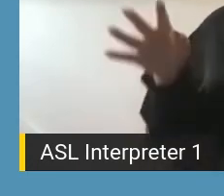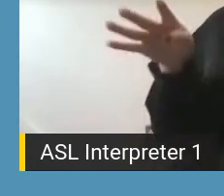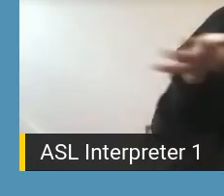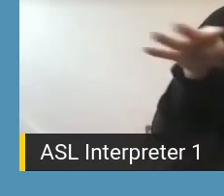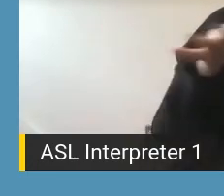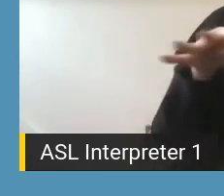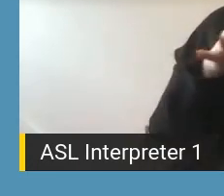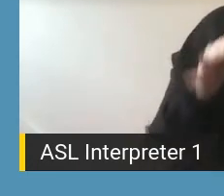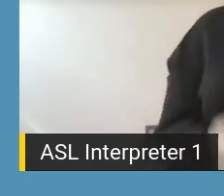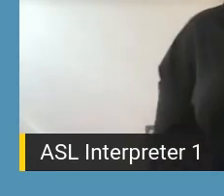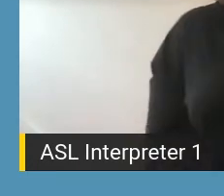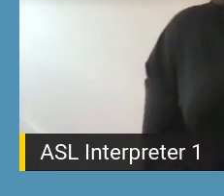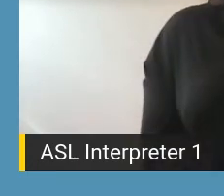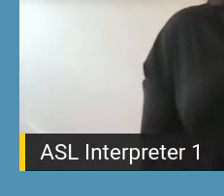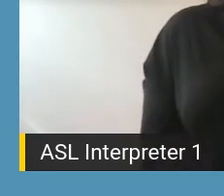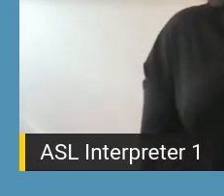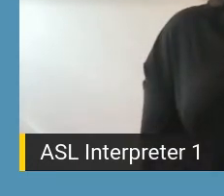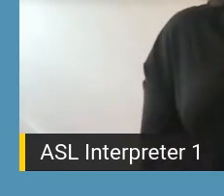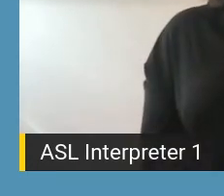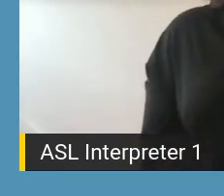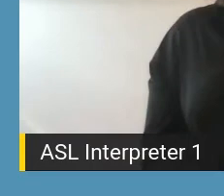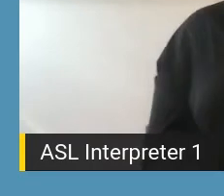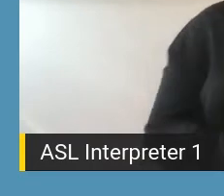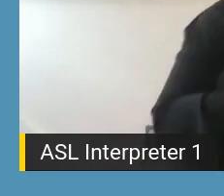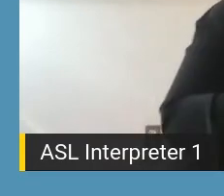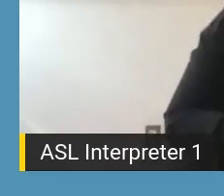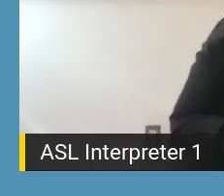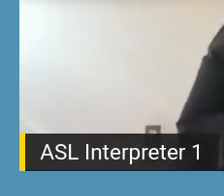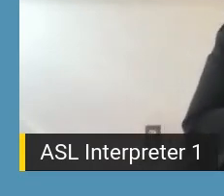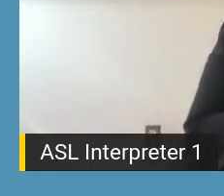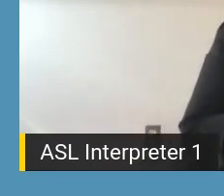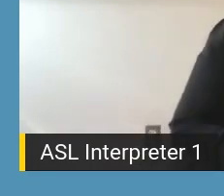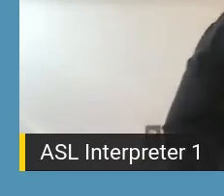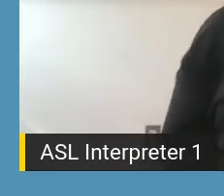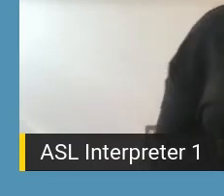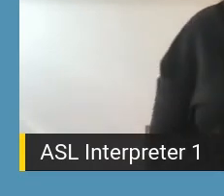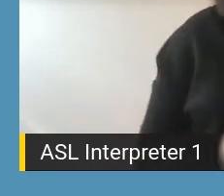come out even like one person sounds okay one person sounds bad what I like to do is